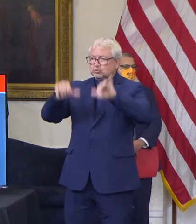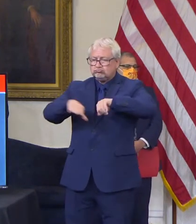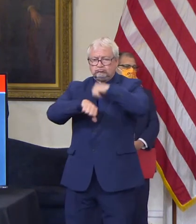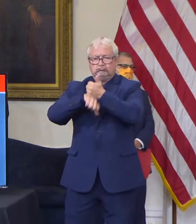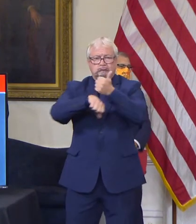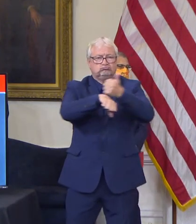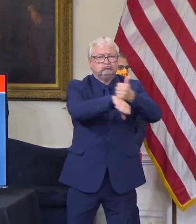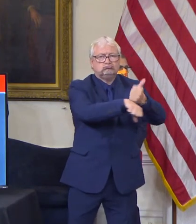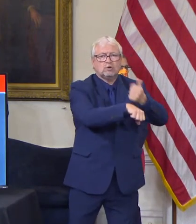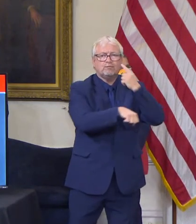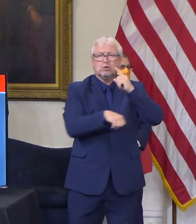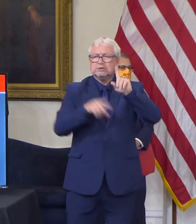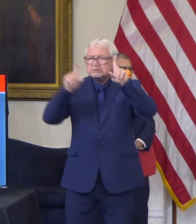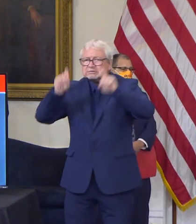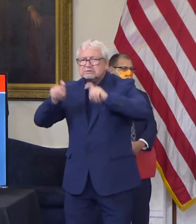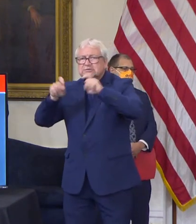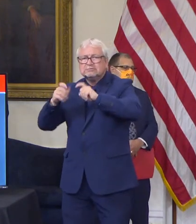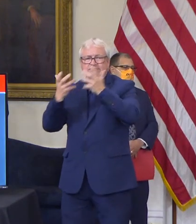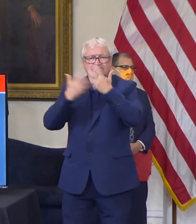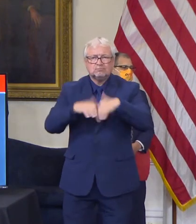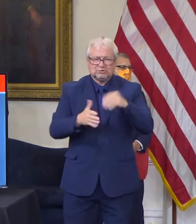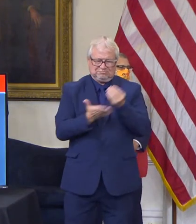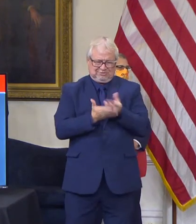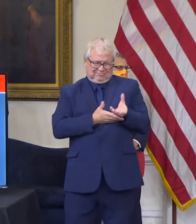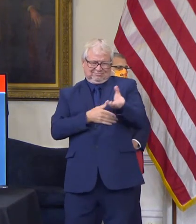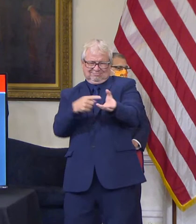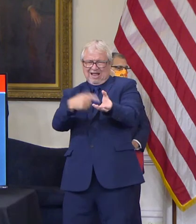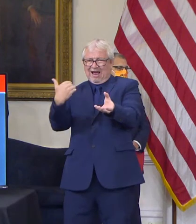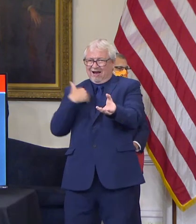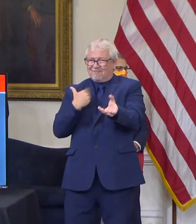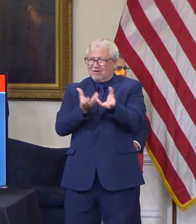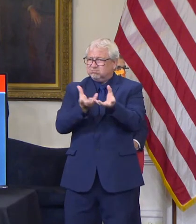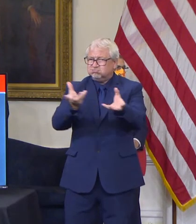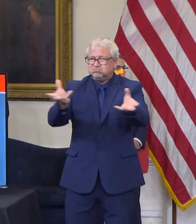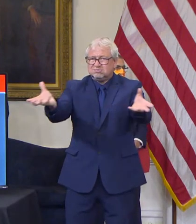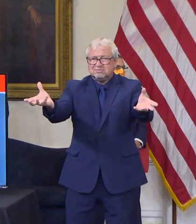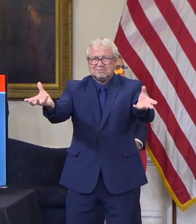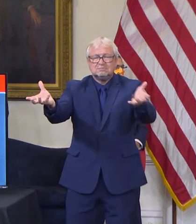specifically for surveillance testing of the student for this program to October 10th.